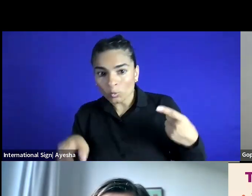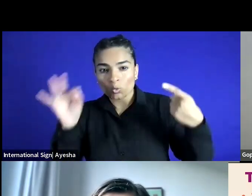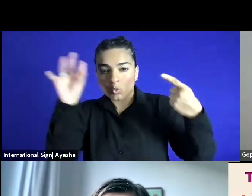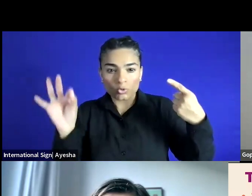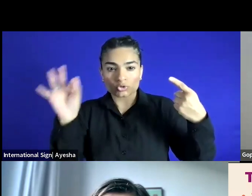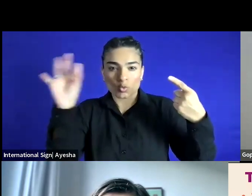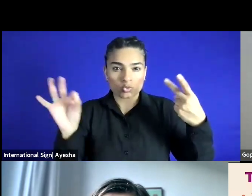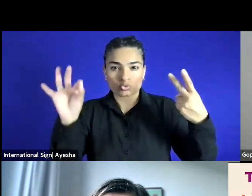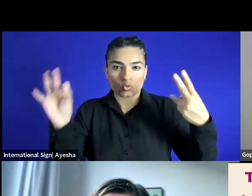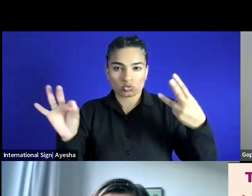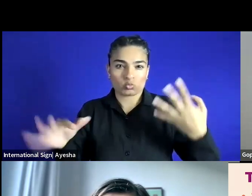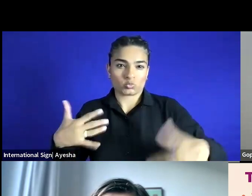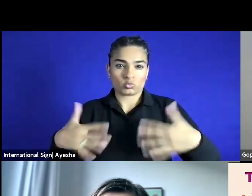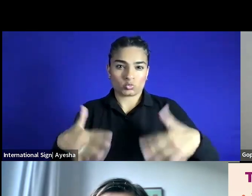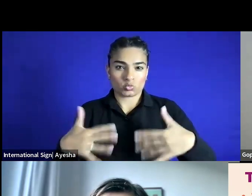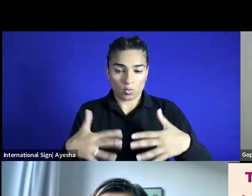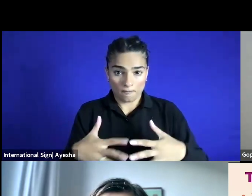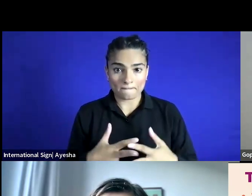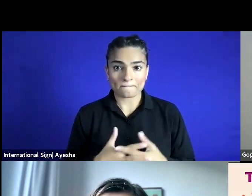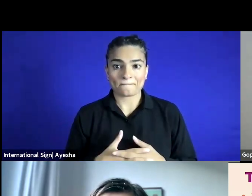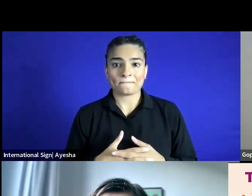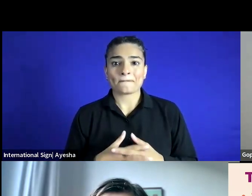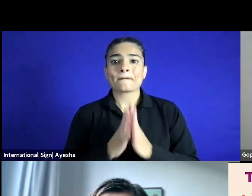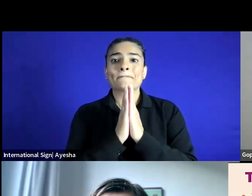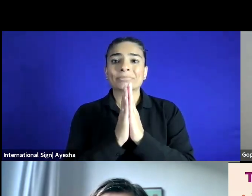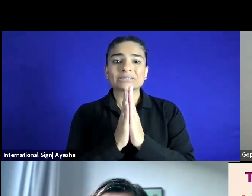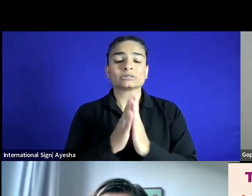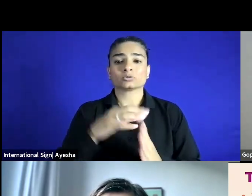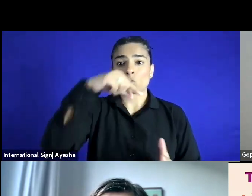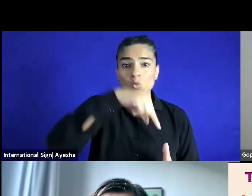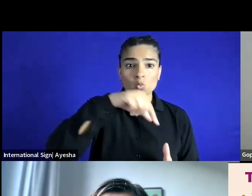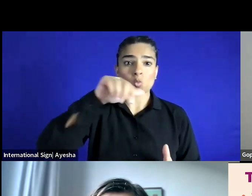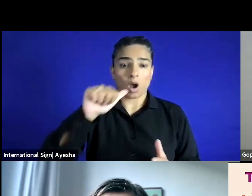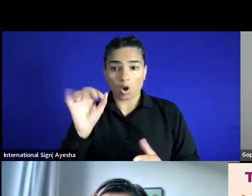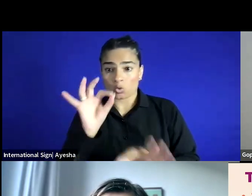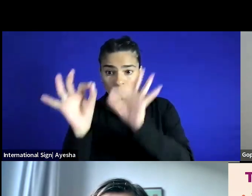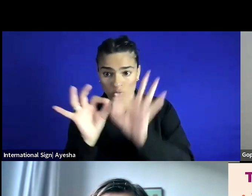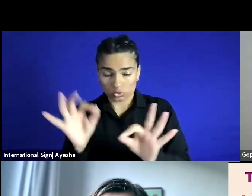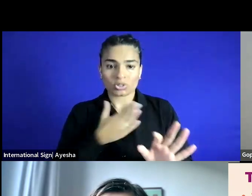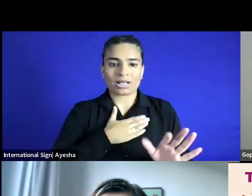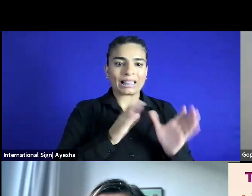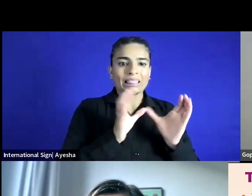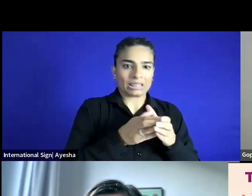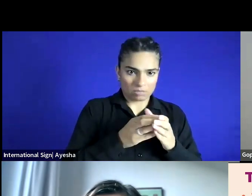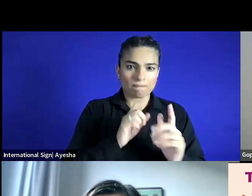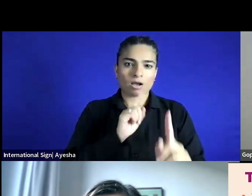And we have an amazing team of our forum team that's doing their best to respond to all your queries in the Q&A.